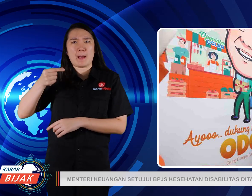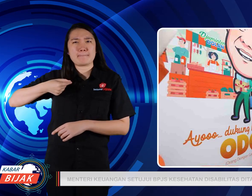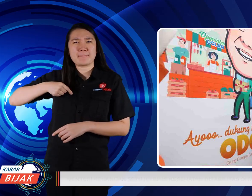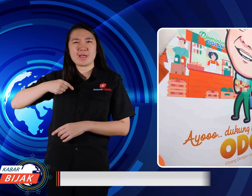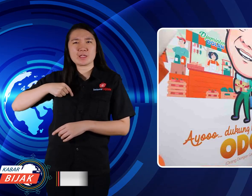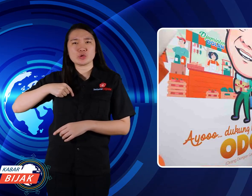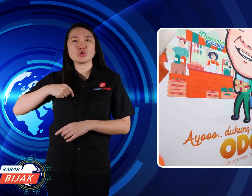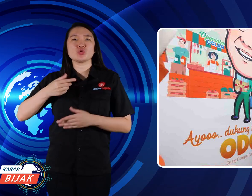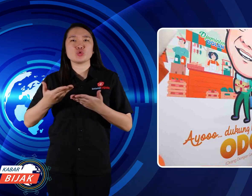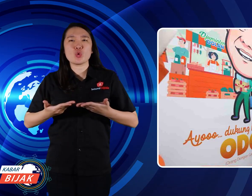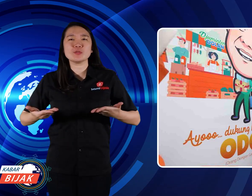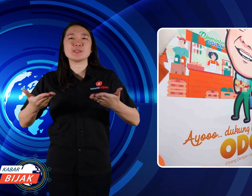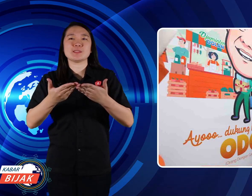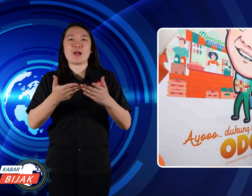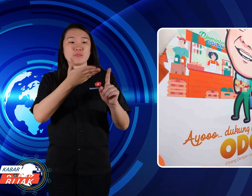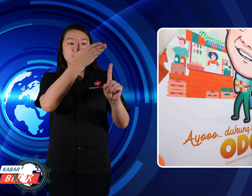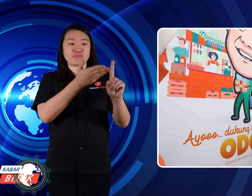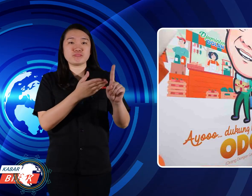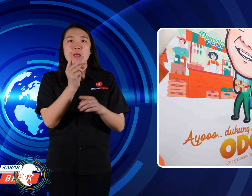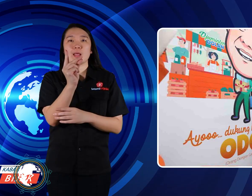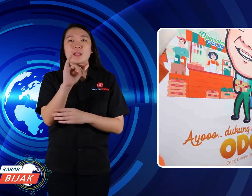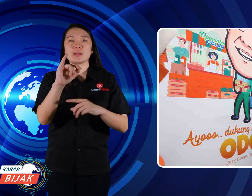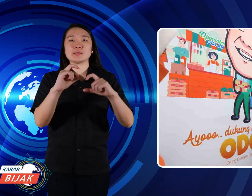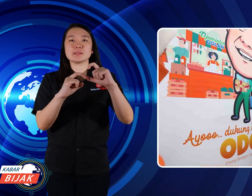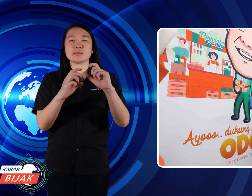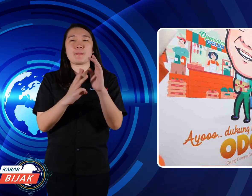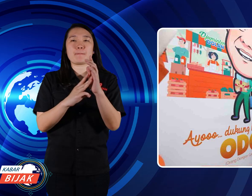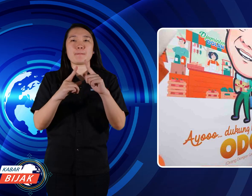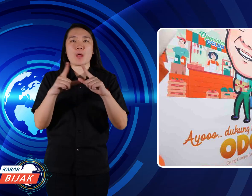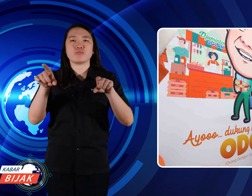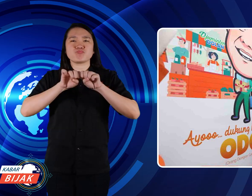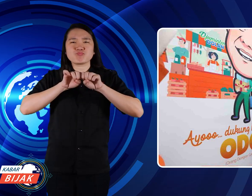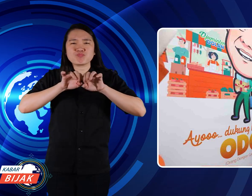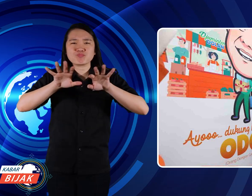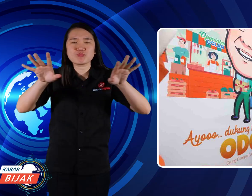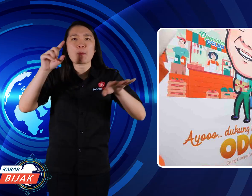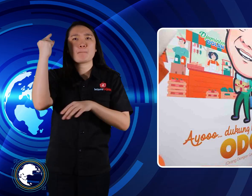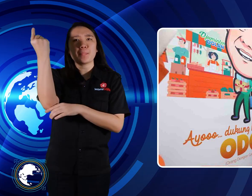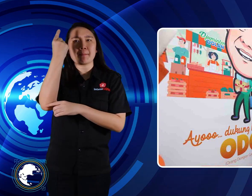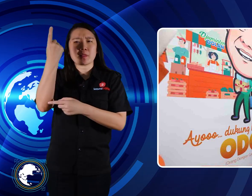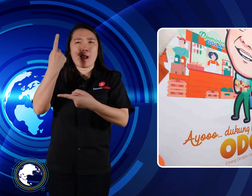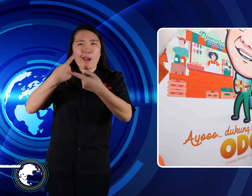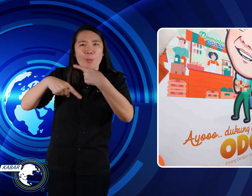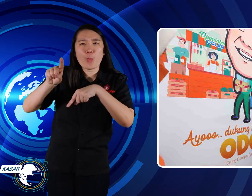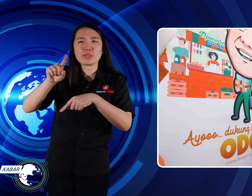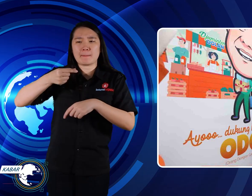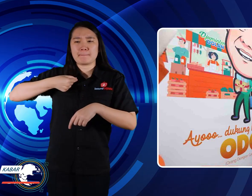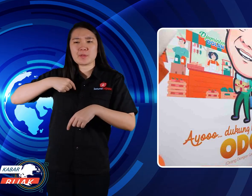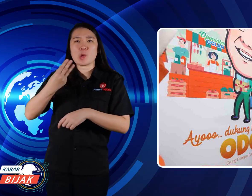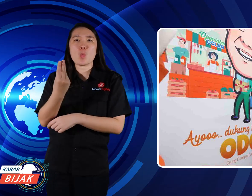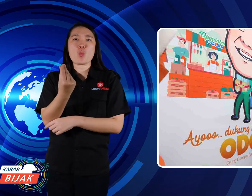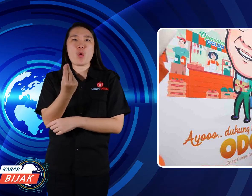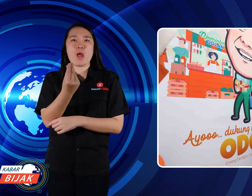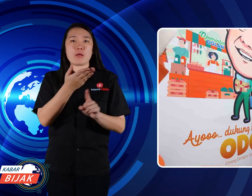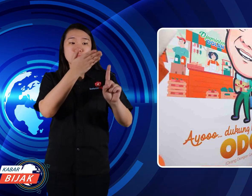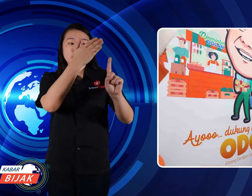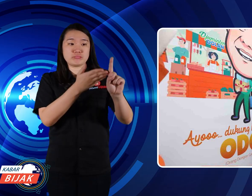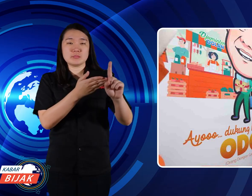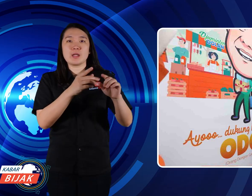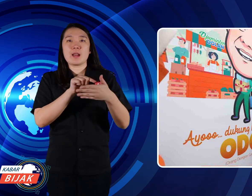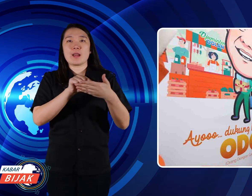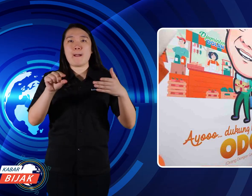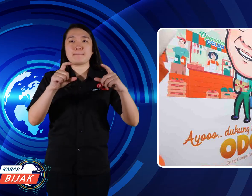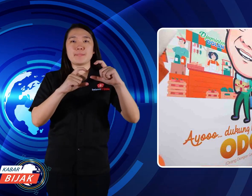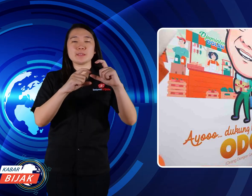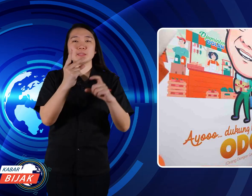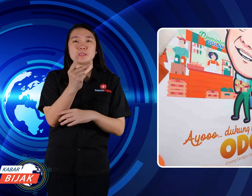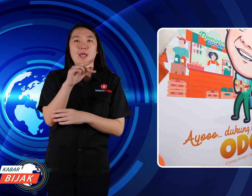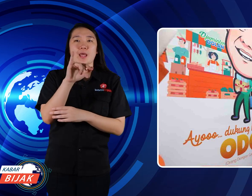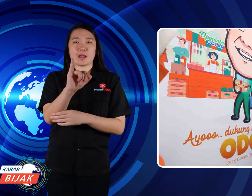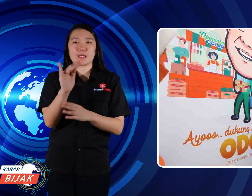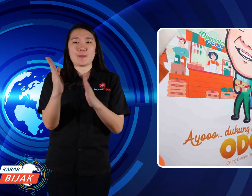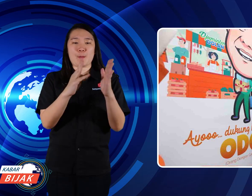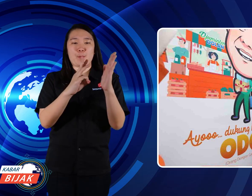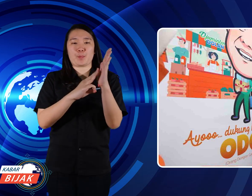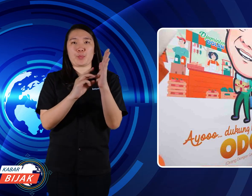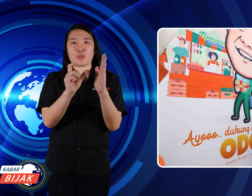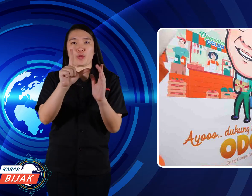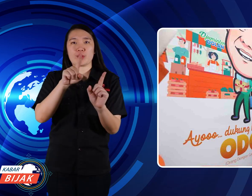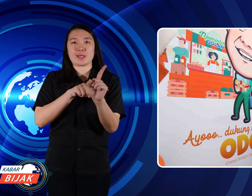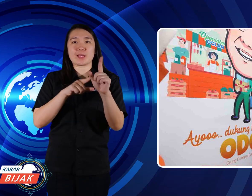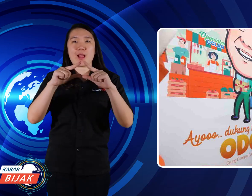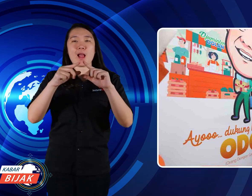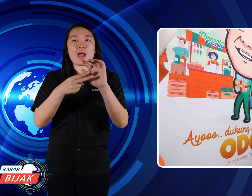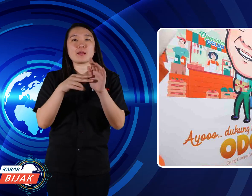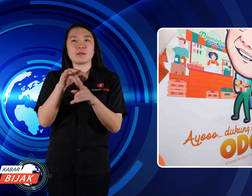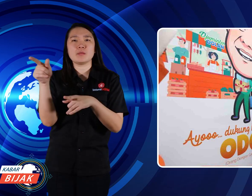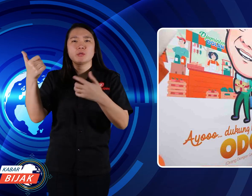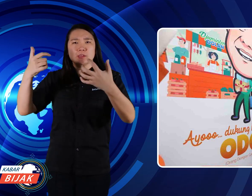Minister of Social Affairs Risma said that The government through the Minister of Finance Sri Mulyani